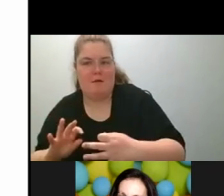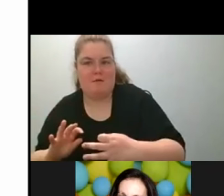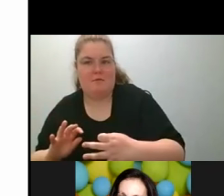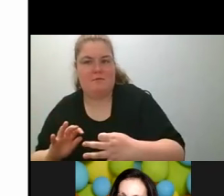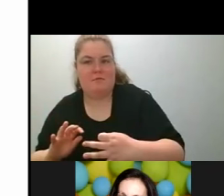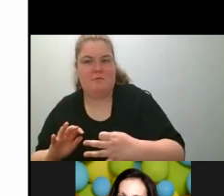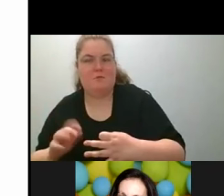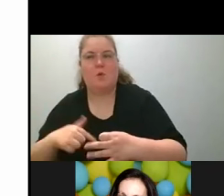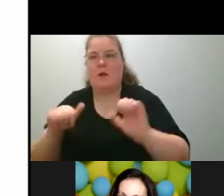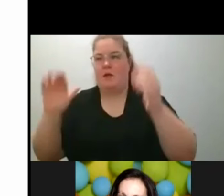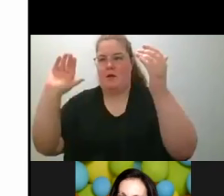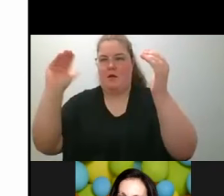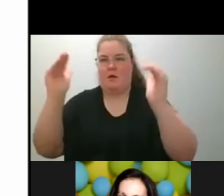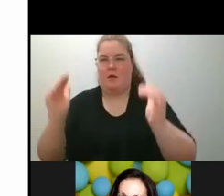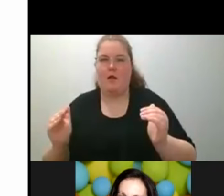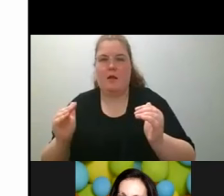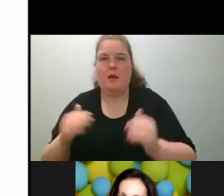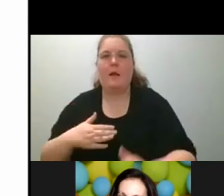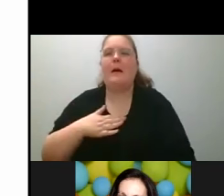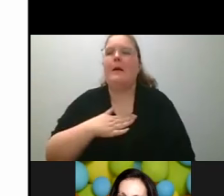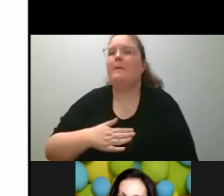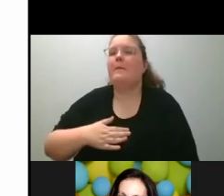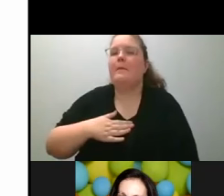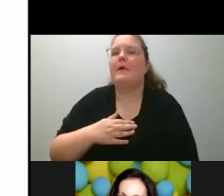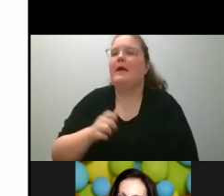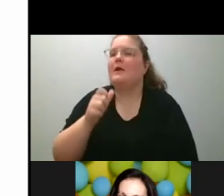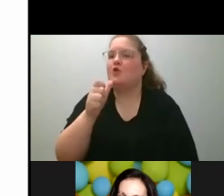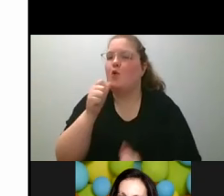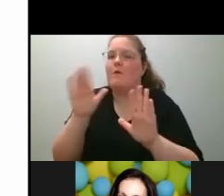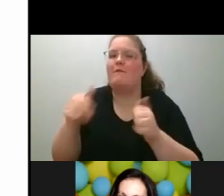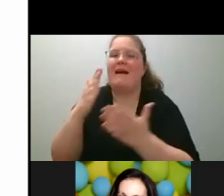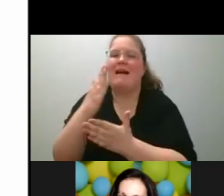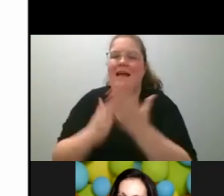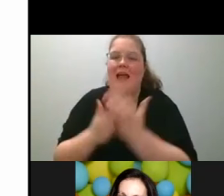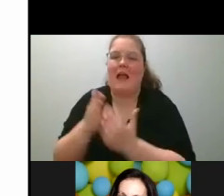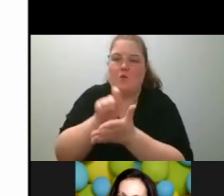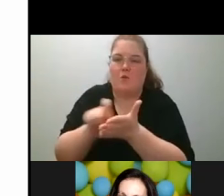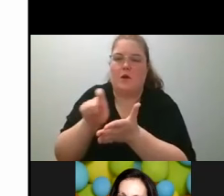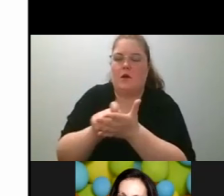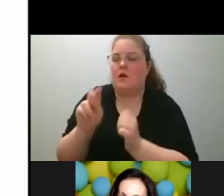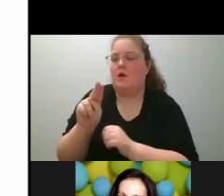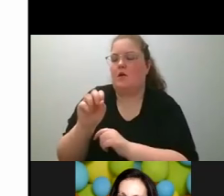One of the big don'ts is please don't provide handwritten notes. It is so difficult to decipher at times